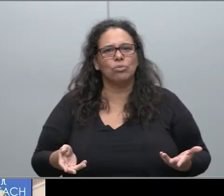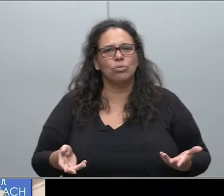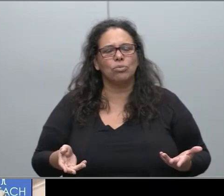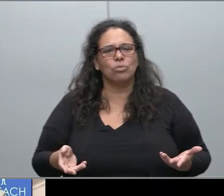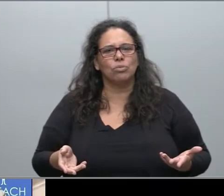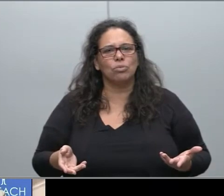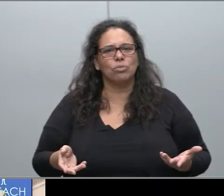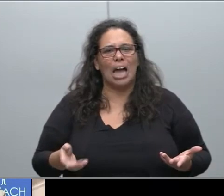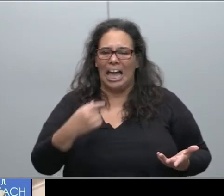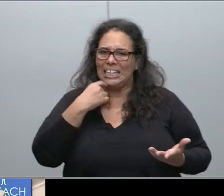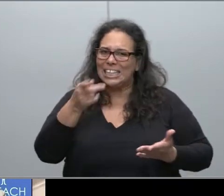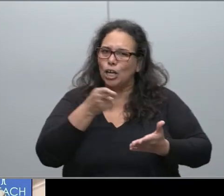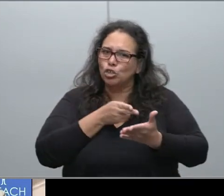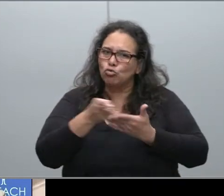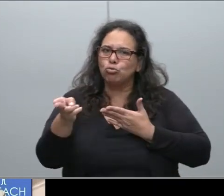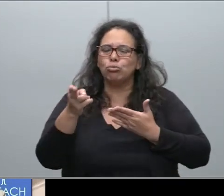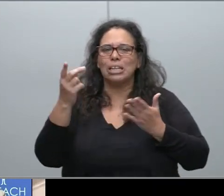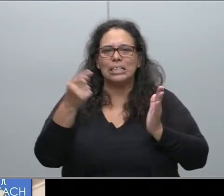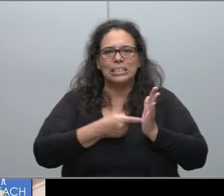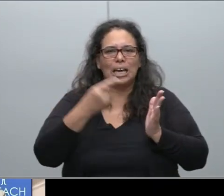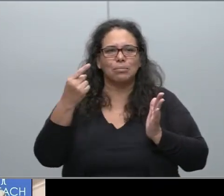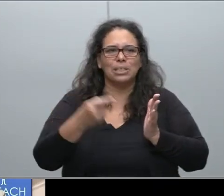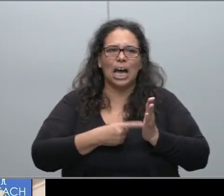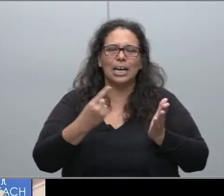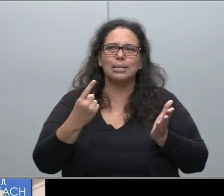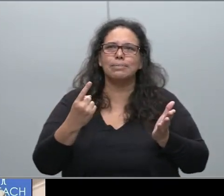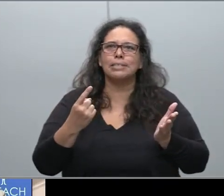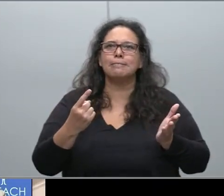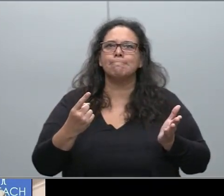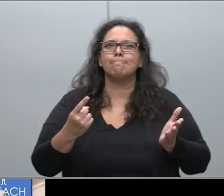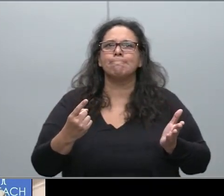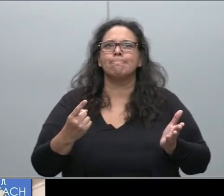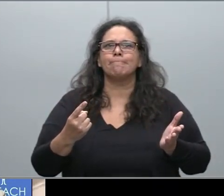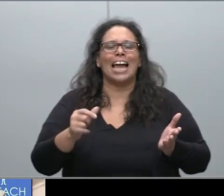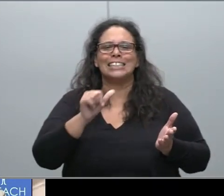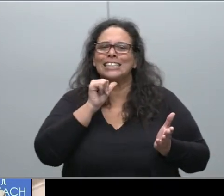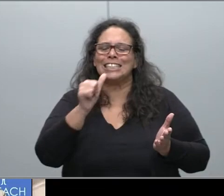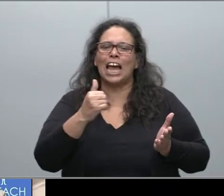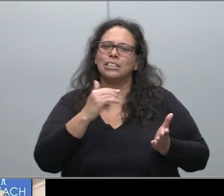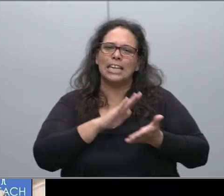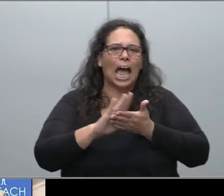Is there any other public comments or shout outs? I'm just, I'll shout out to Twain and my son's teacher,